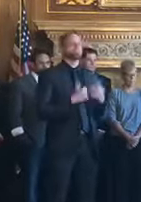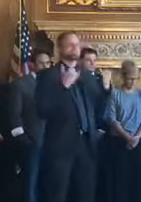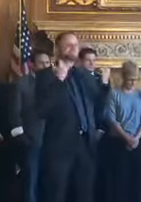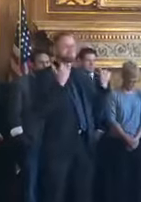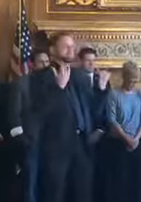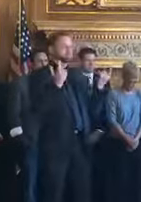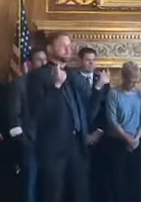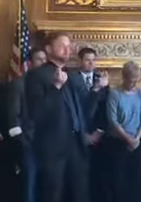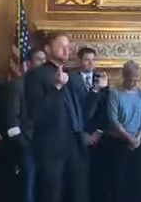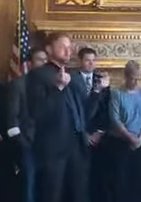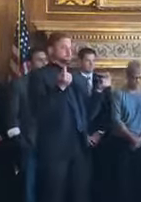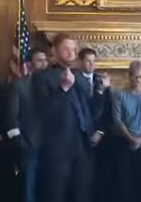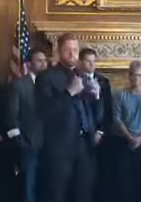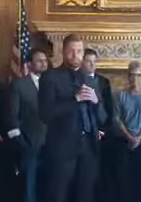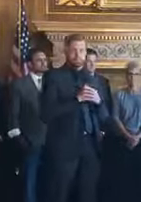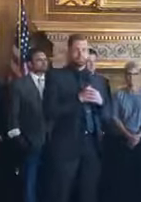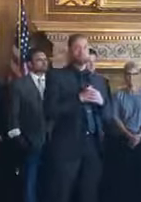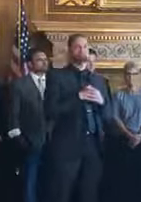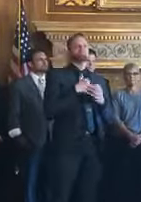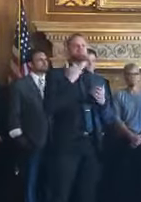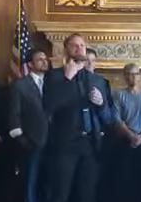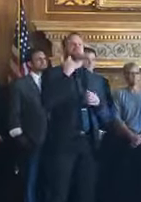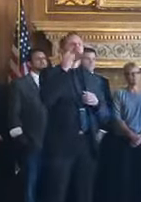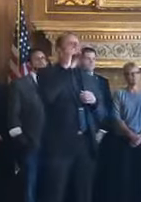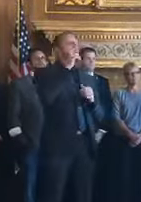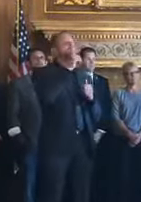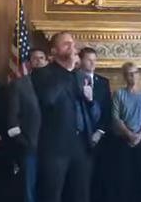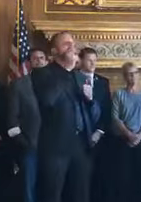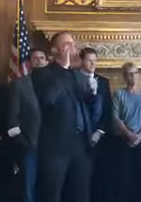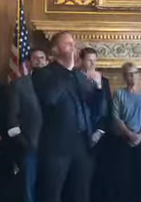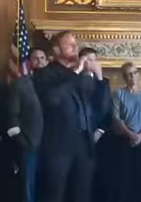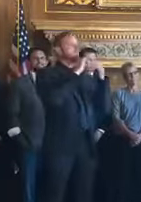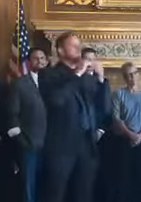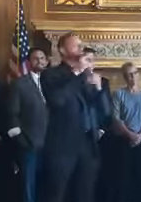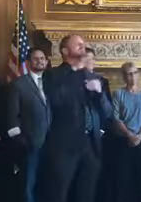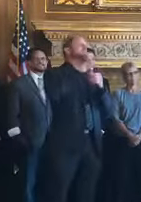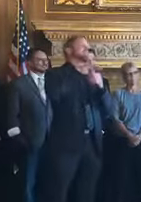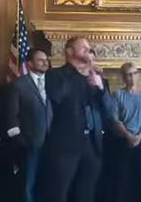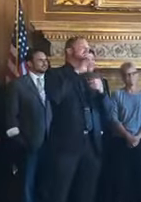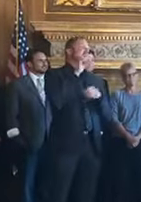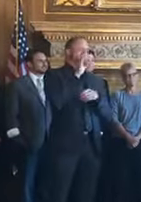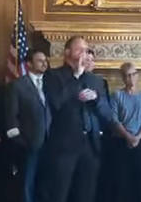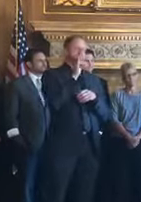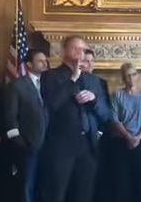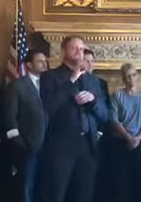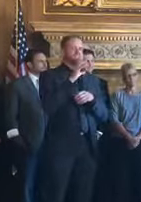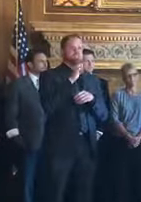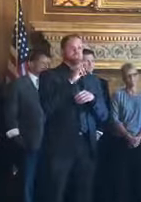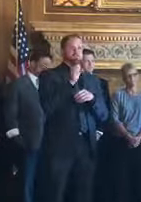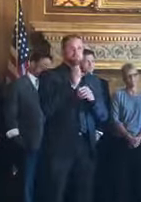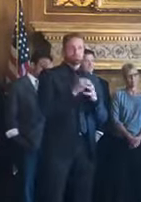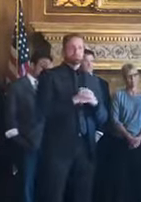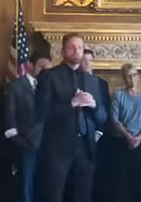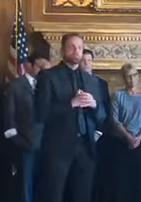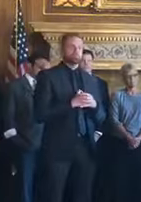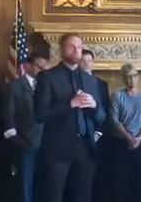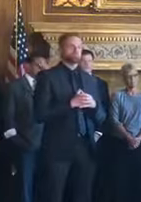There are a lot of meetings going on, there's a lot of people who would like to be here but there's overlap.